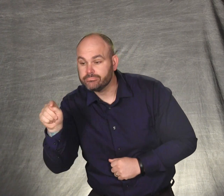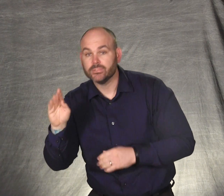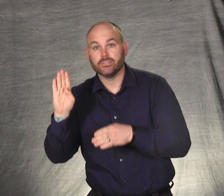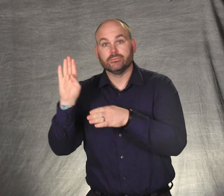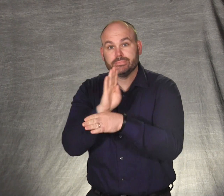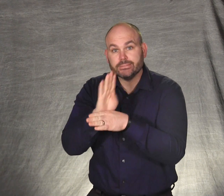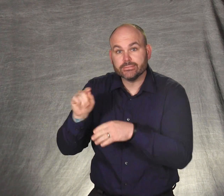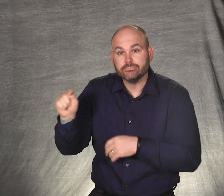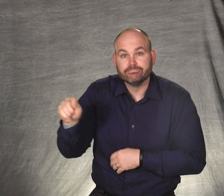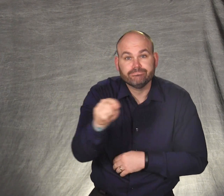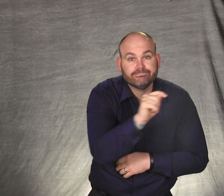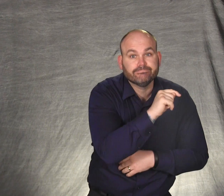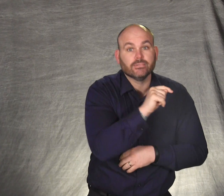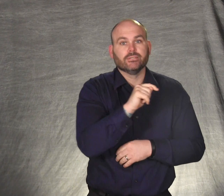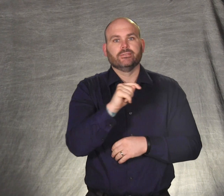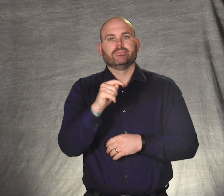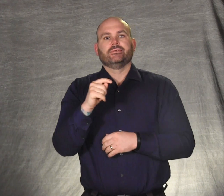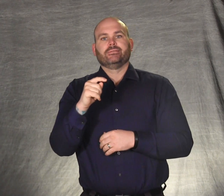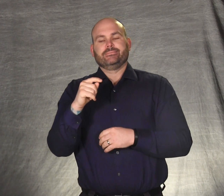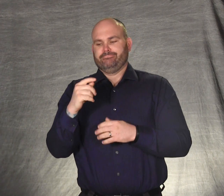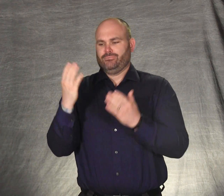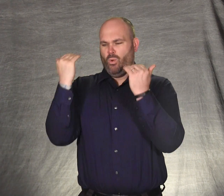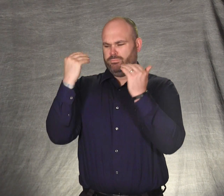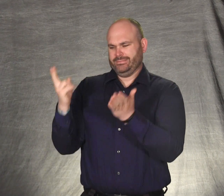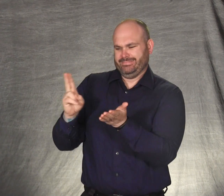and other businesses to sign